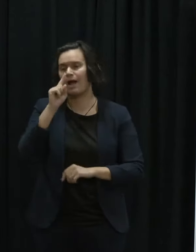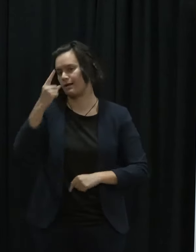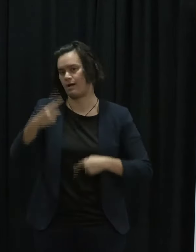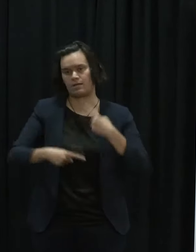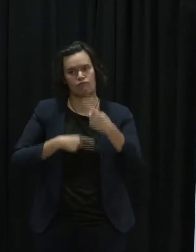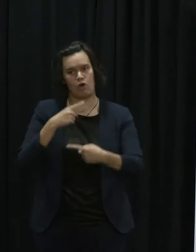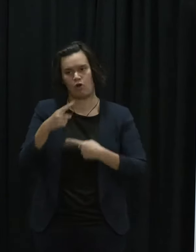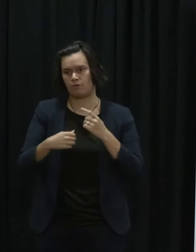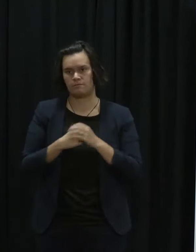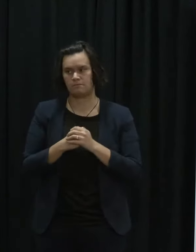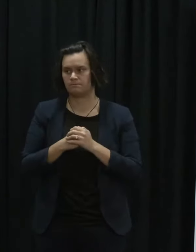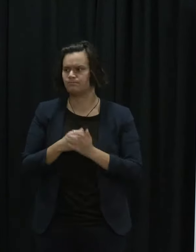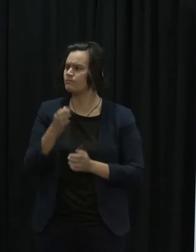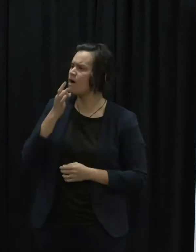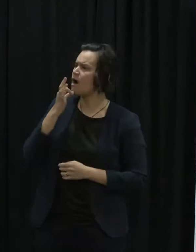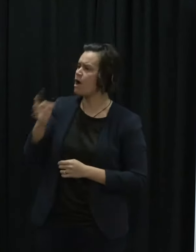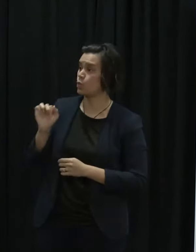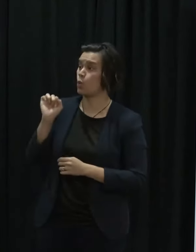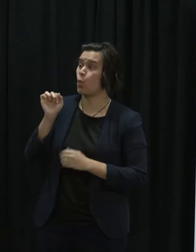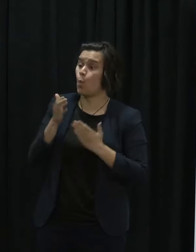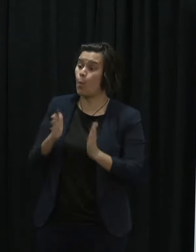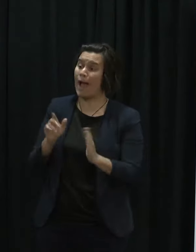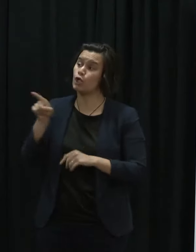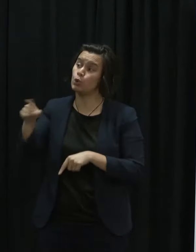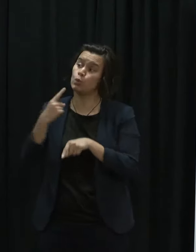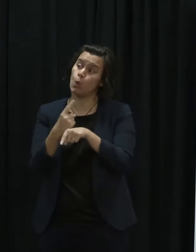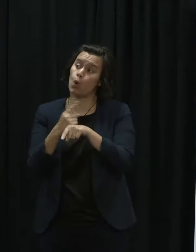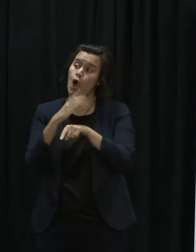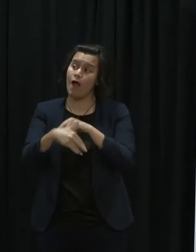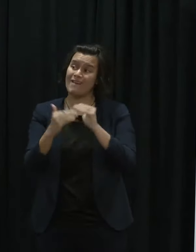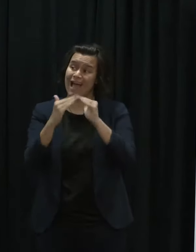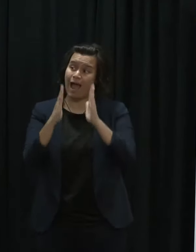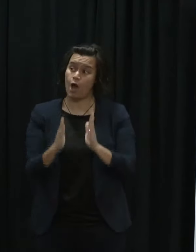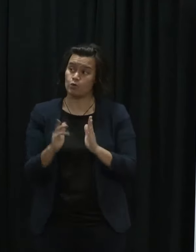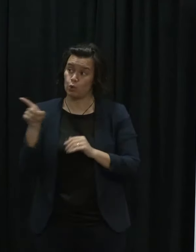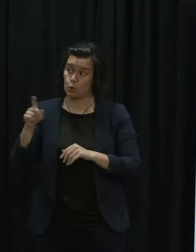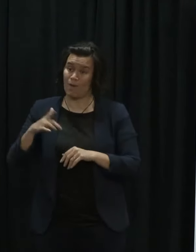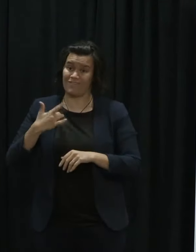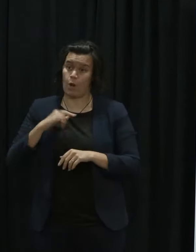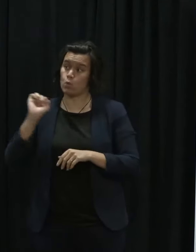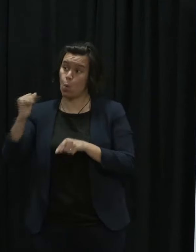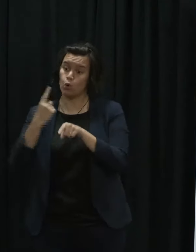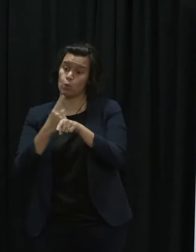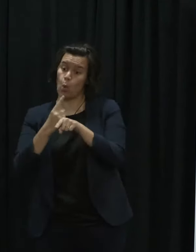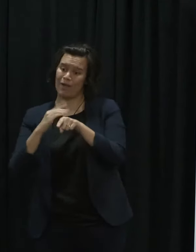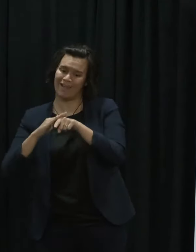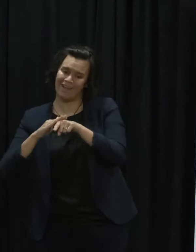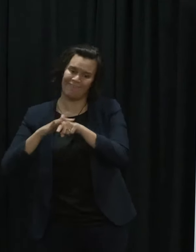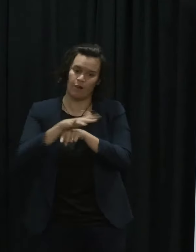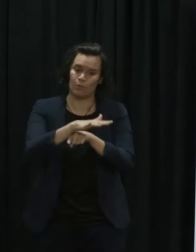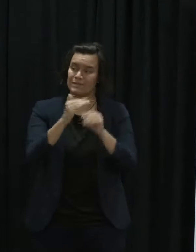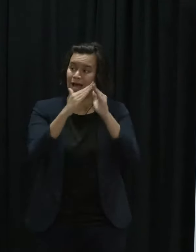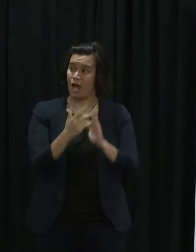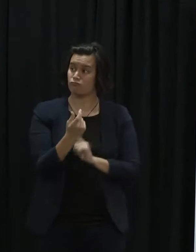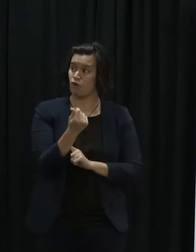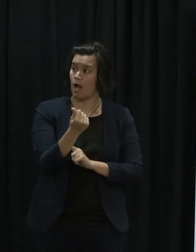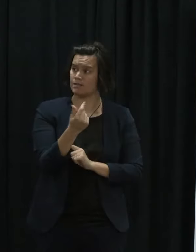aspiring. What we have said is the growth is unsustainable and we stand